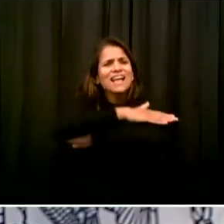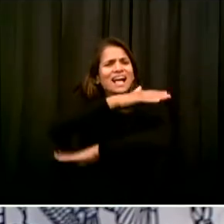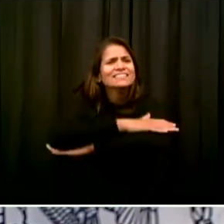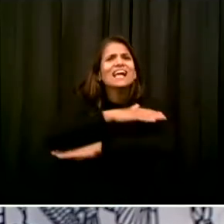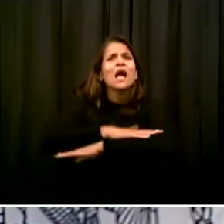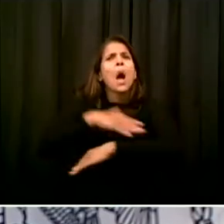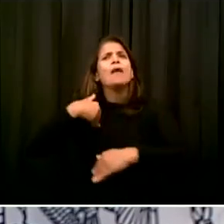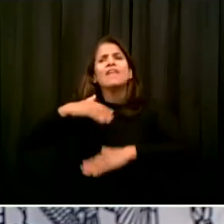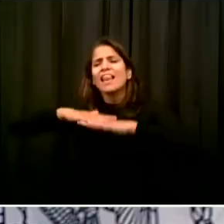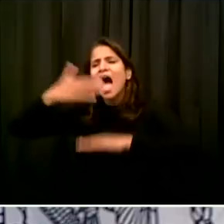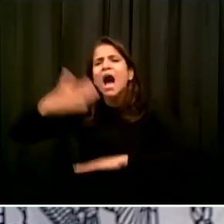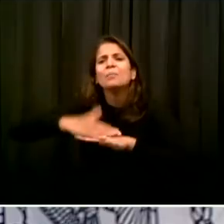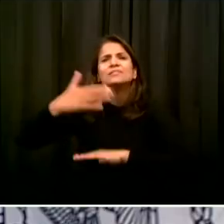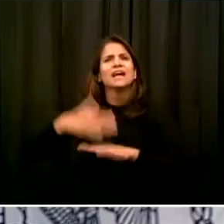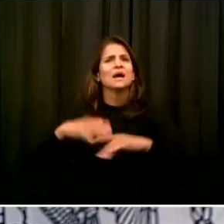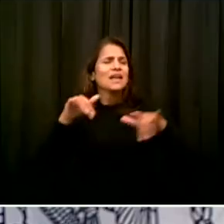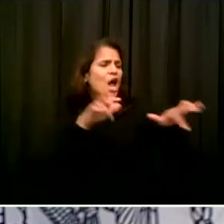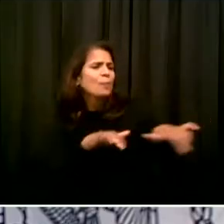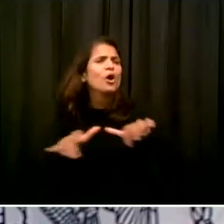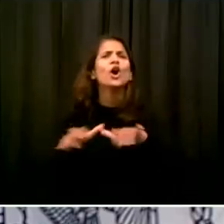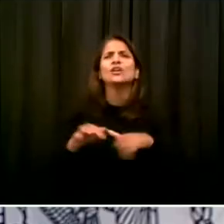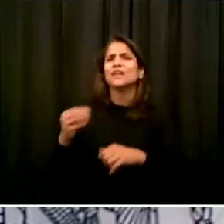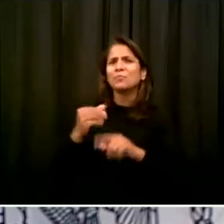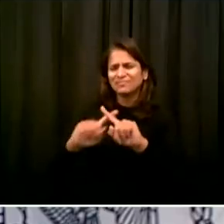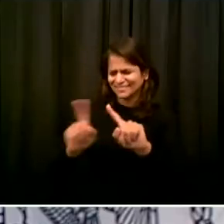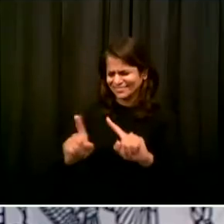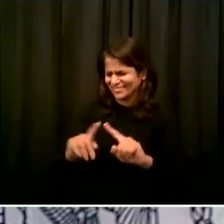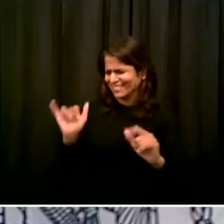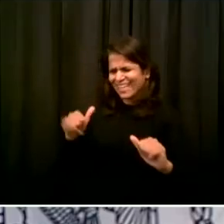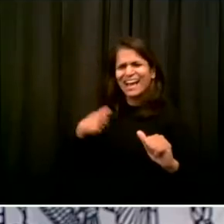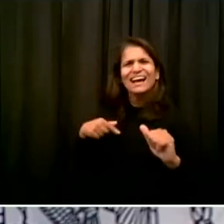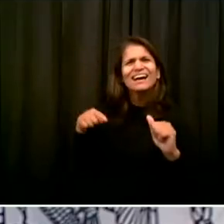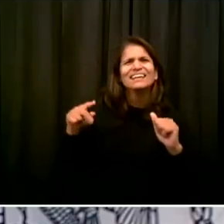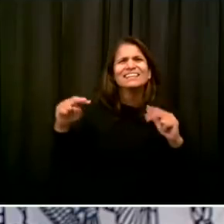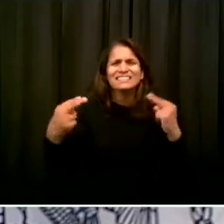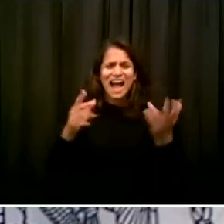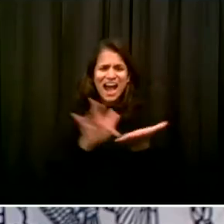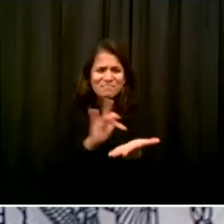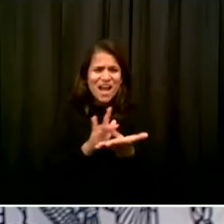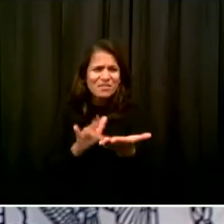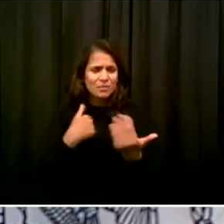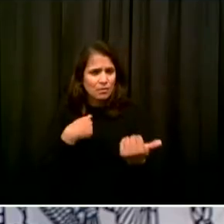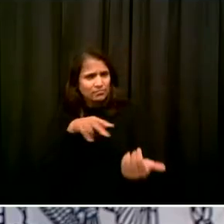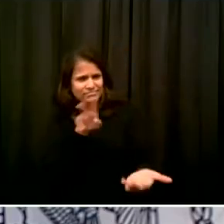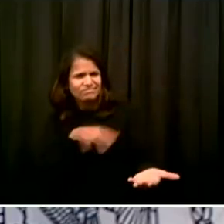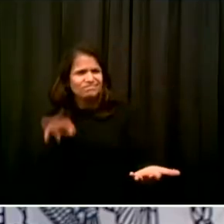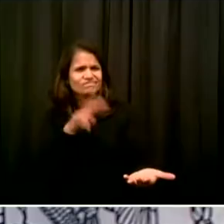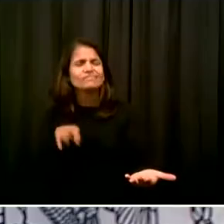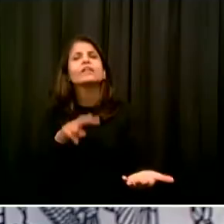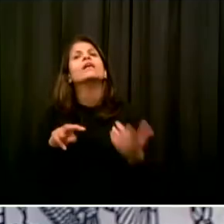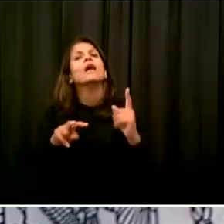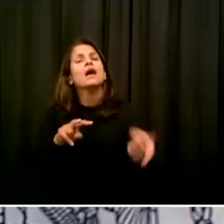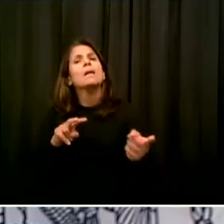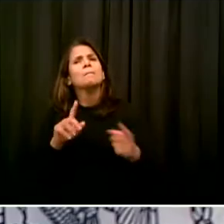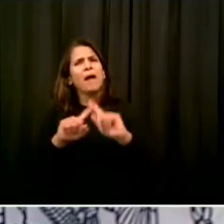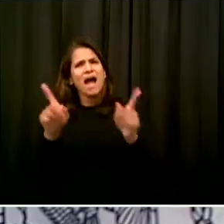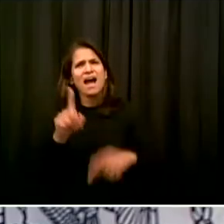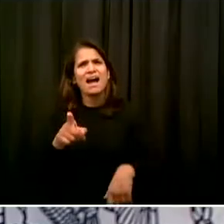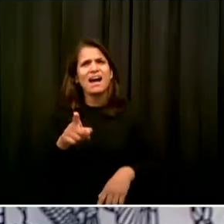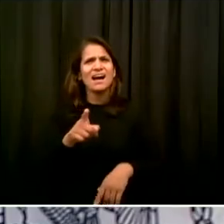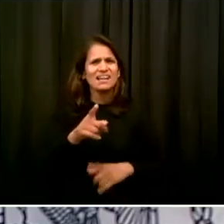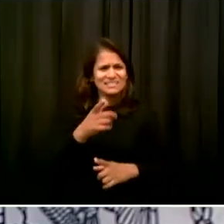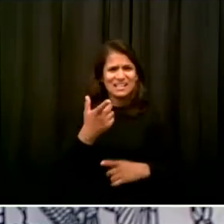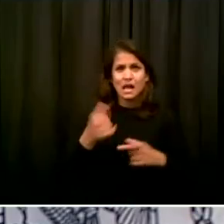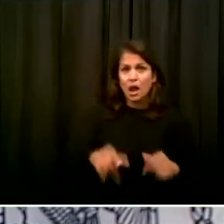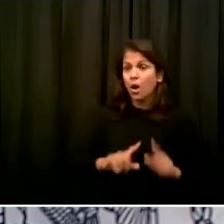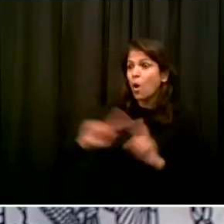SITTING AT THEIDR ESK